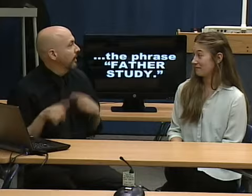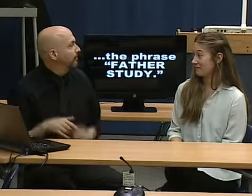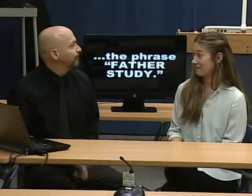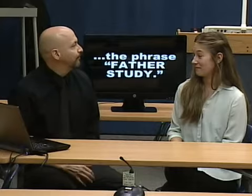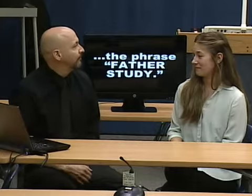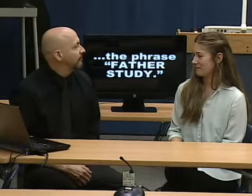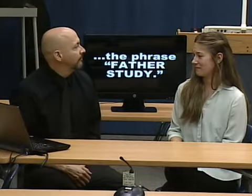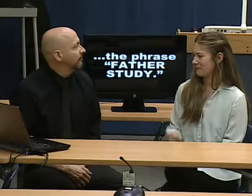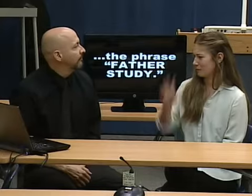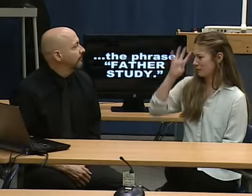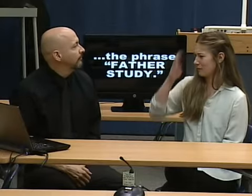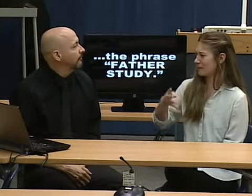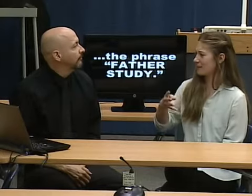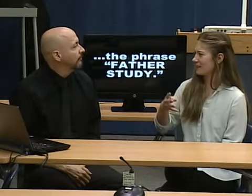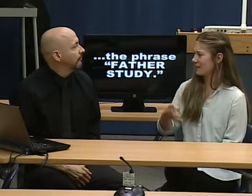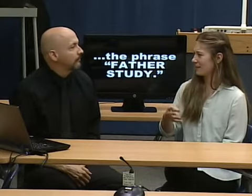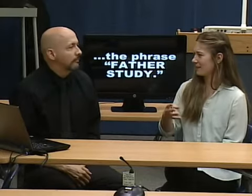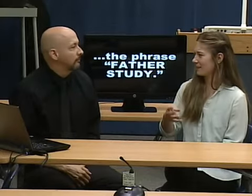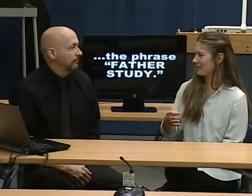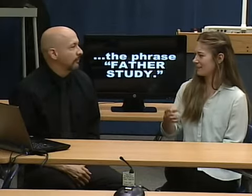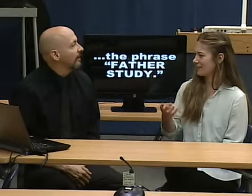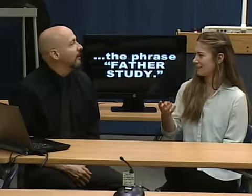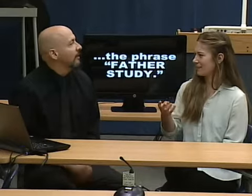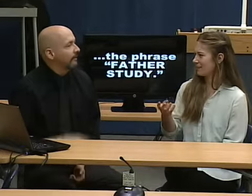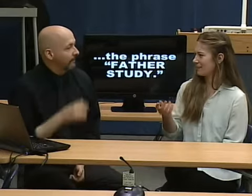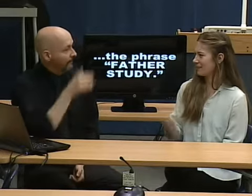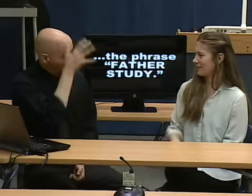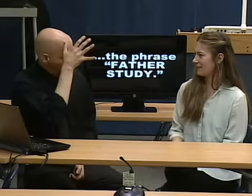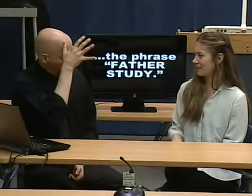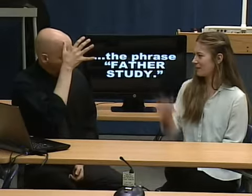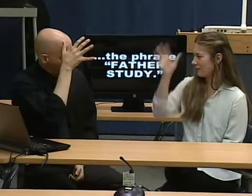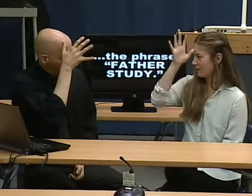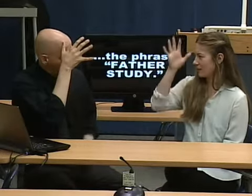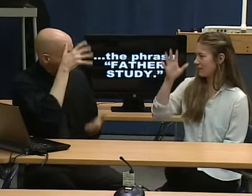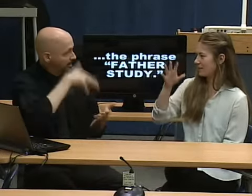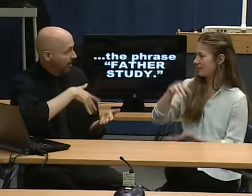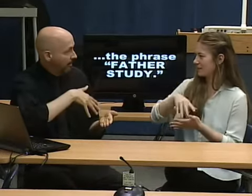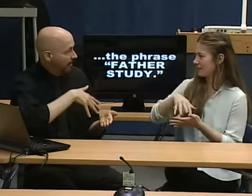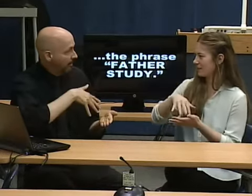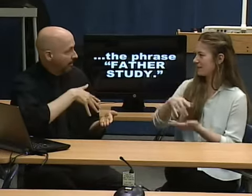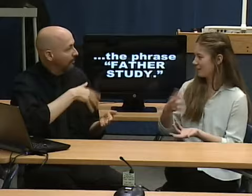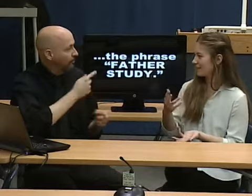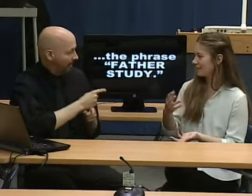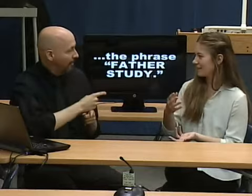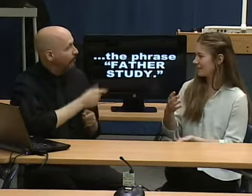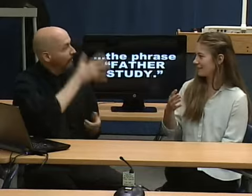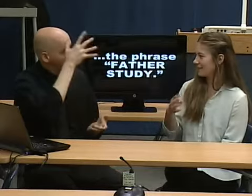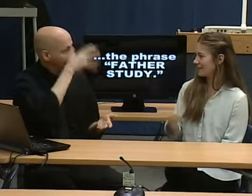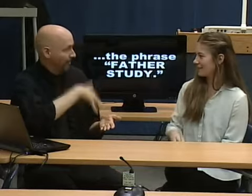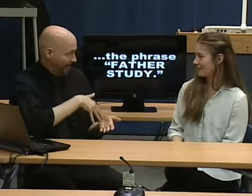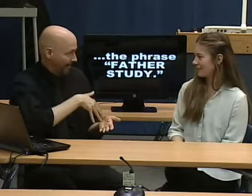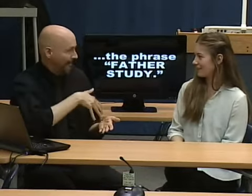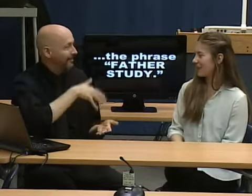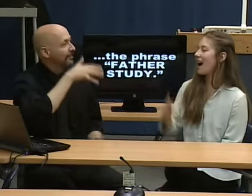How would you sign that? Father... Study. Right. Father study.